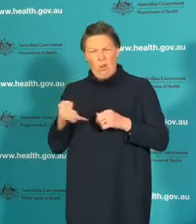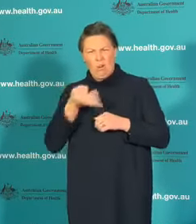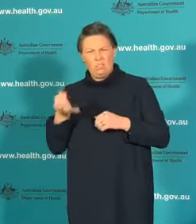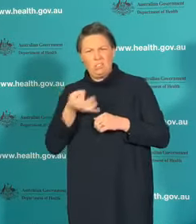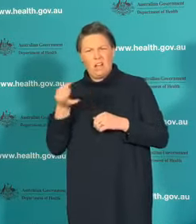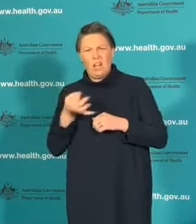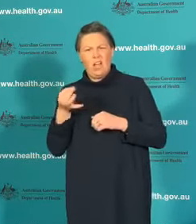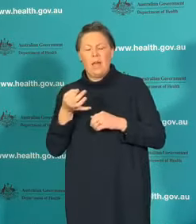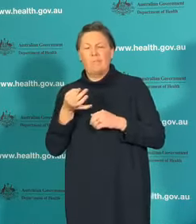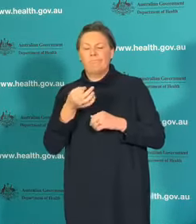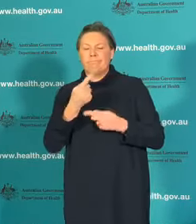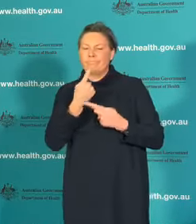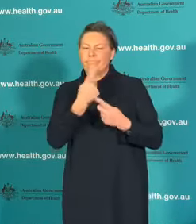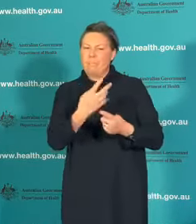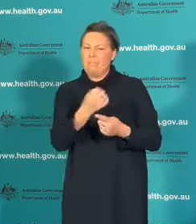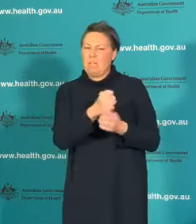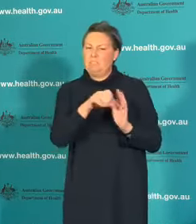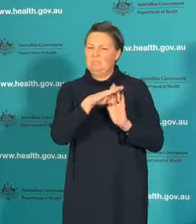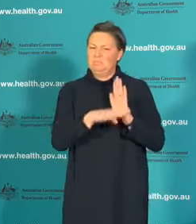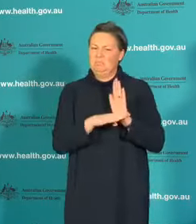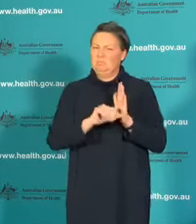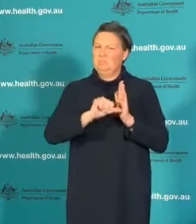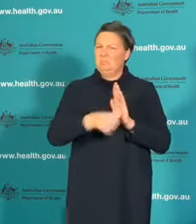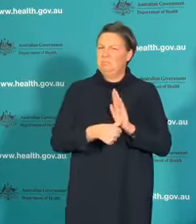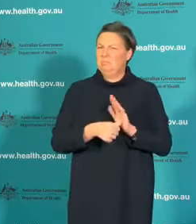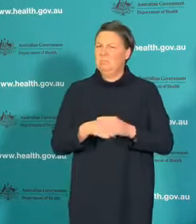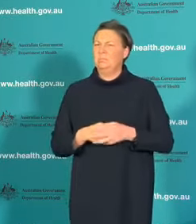in Victoria over the same period. So the question just for those who can't